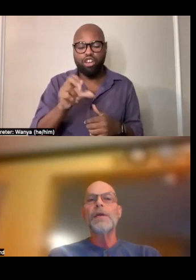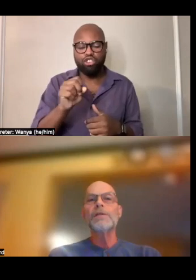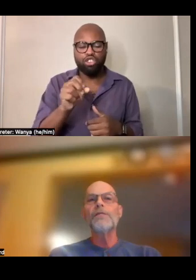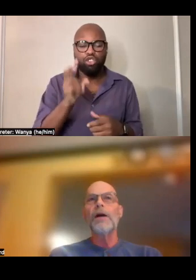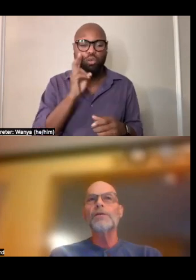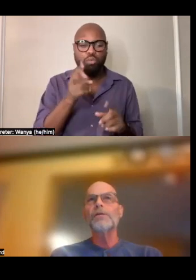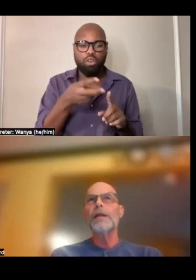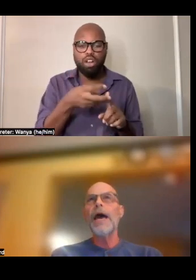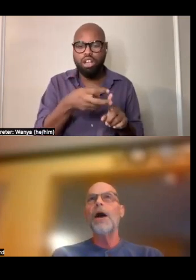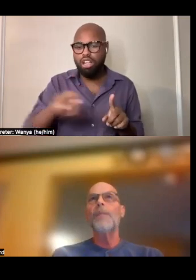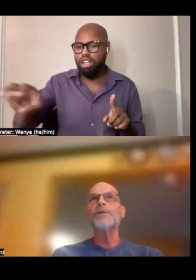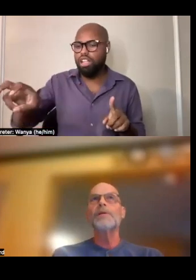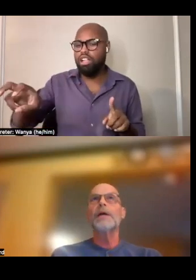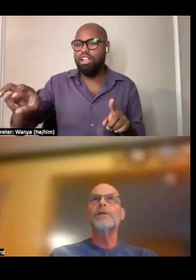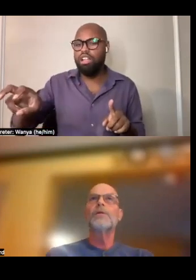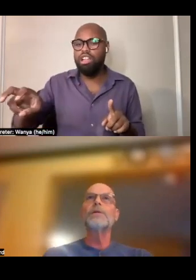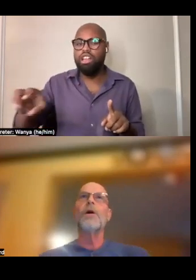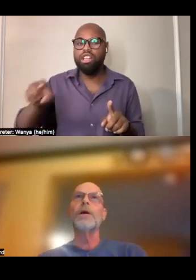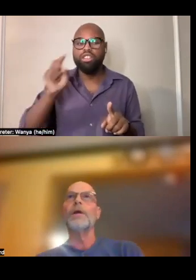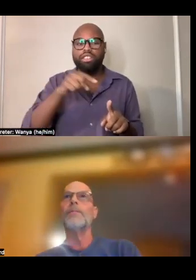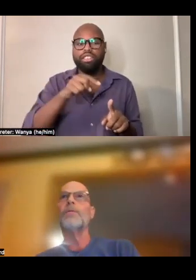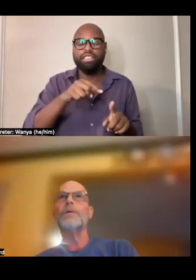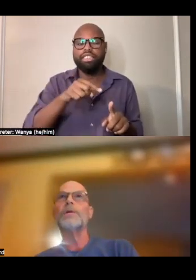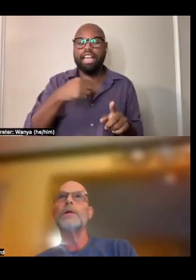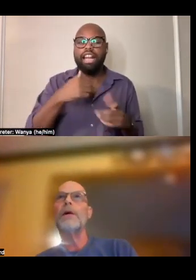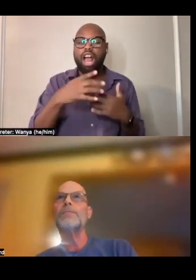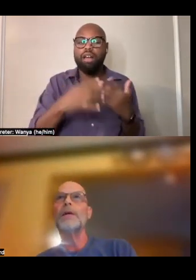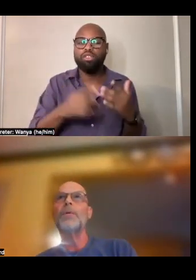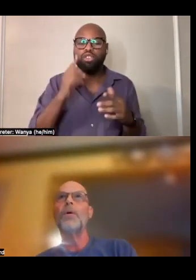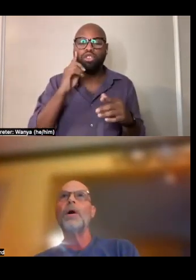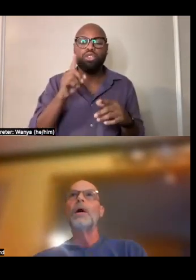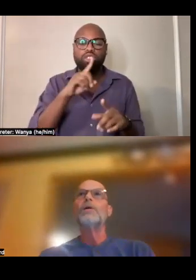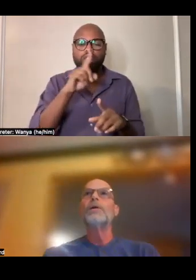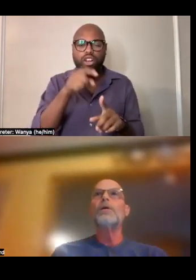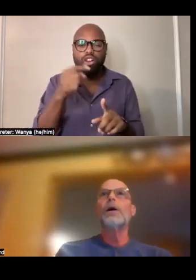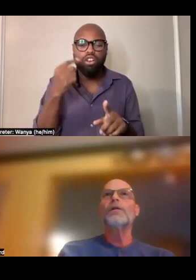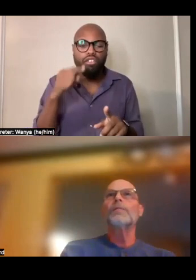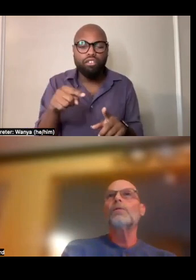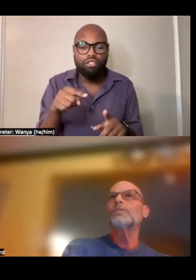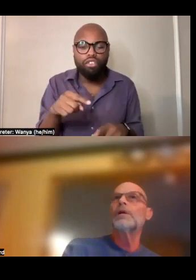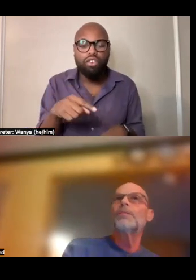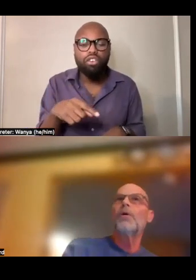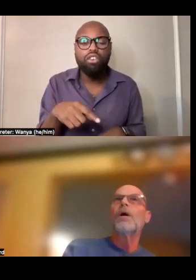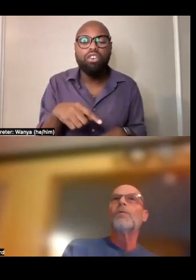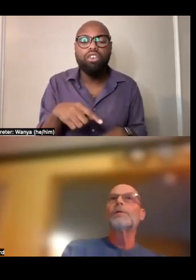These are vouchers that had options like you can target them towards unhoused people. You can target them towards people with